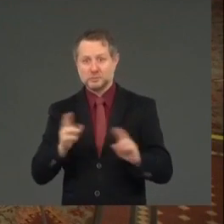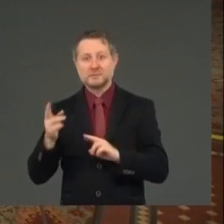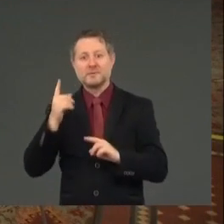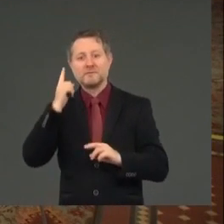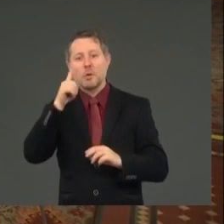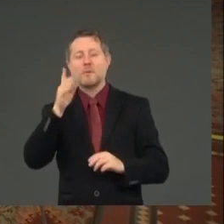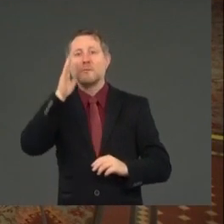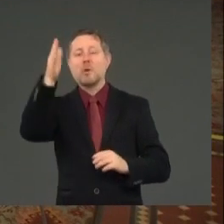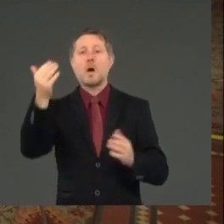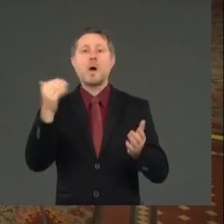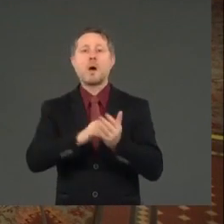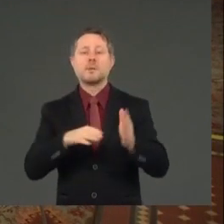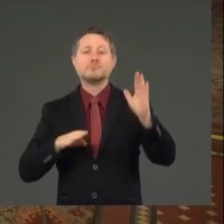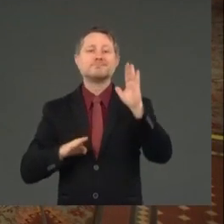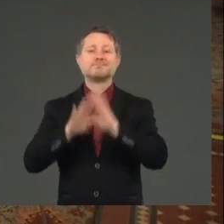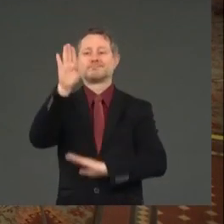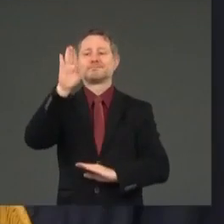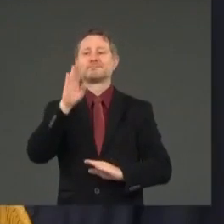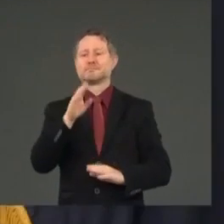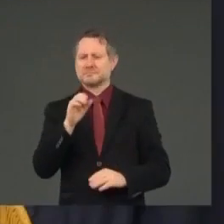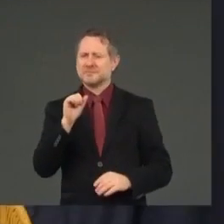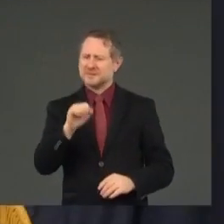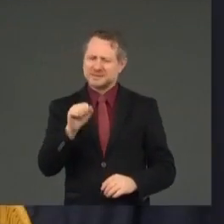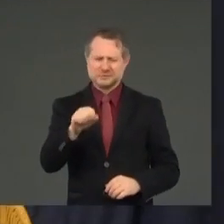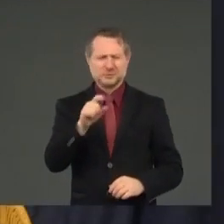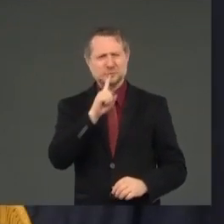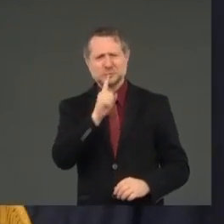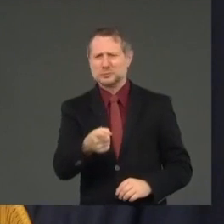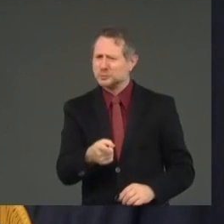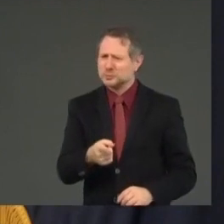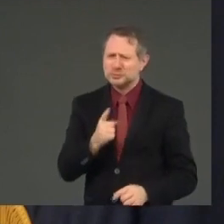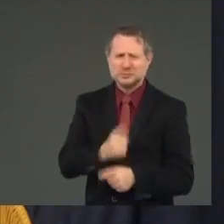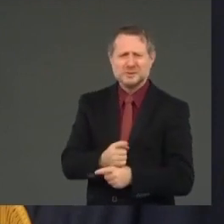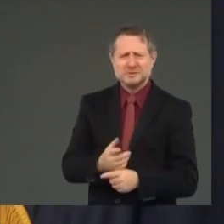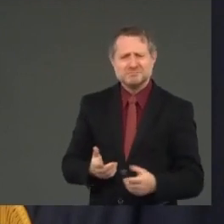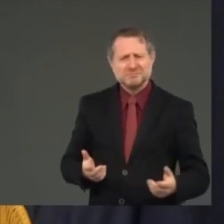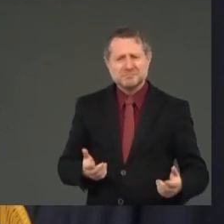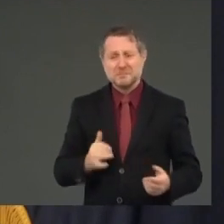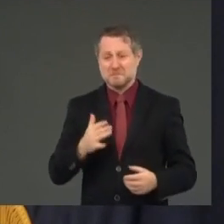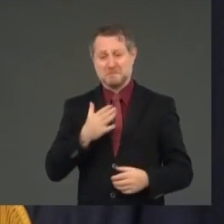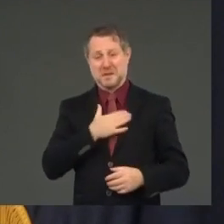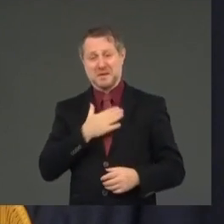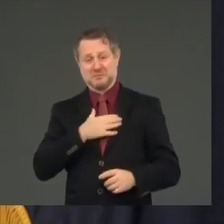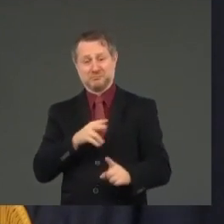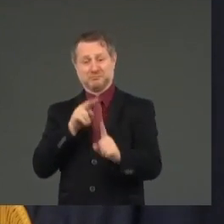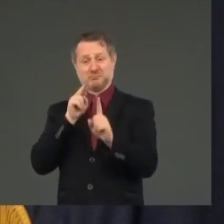DOES IT MEAN WE NEED TO BE PREPARED IF THERE IS ANOTHER SPIKE IN CASES AT SOME POINT OR A SECOND WAVE?